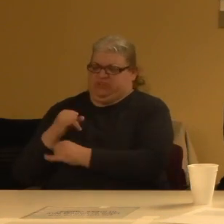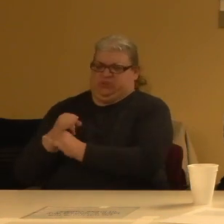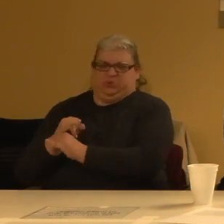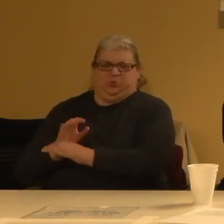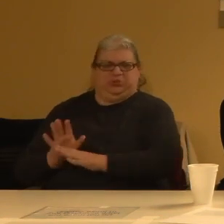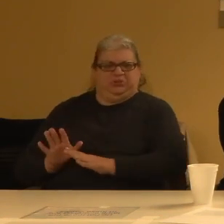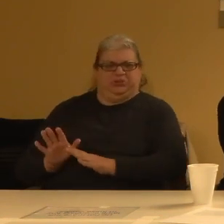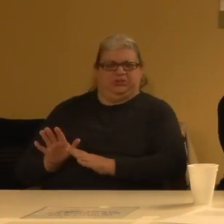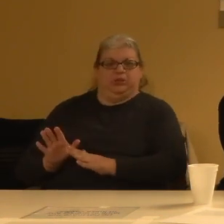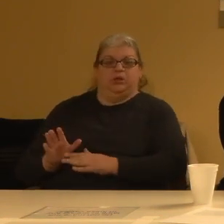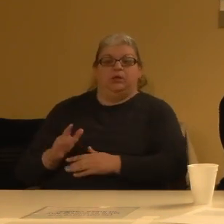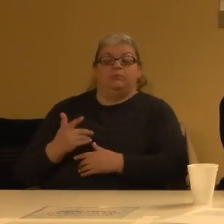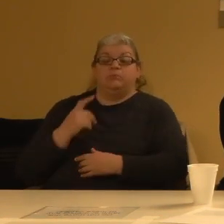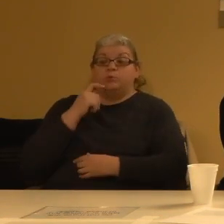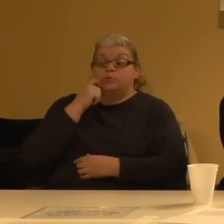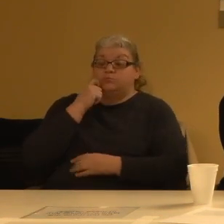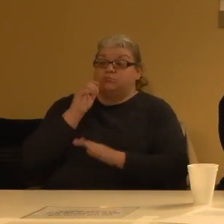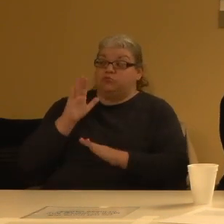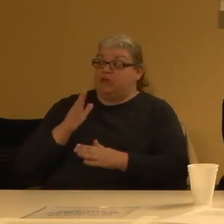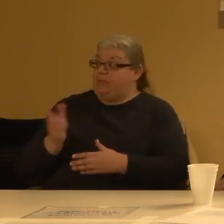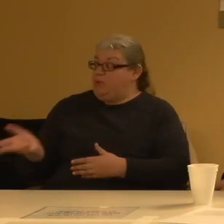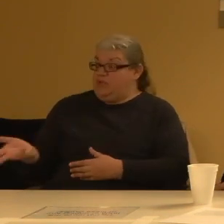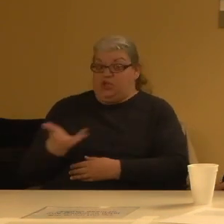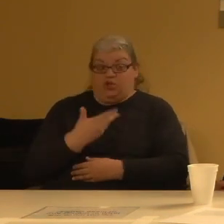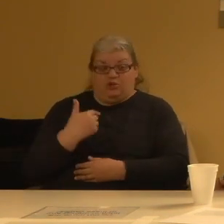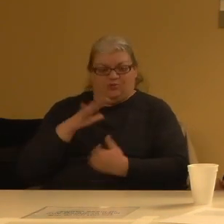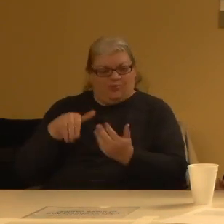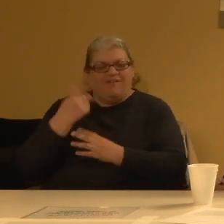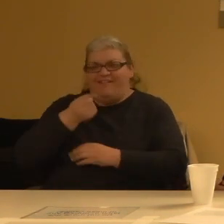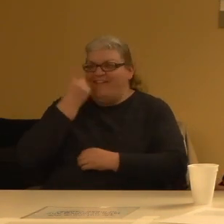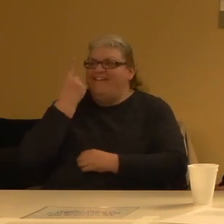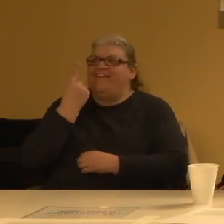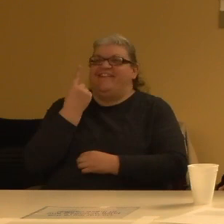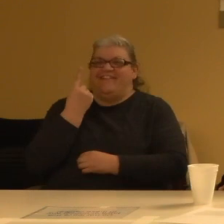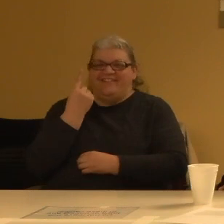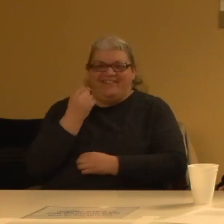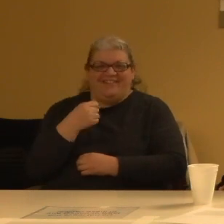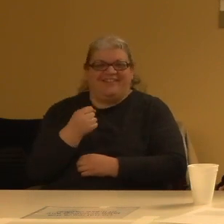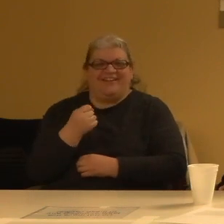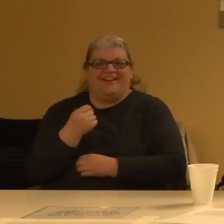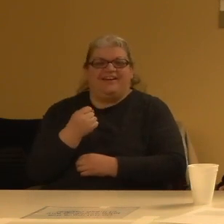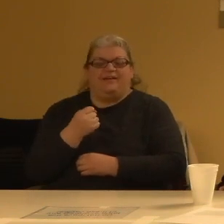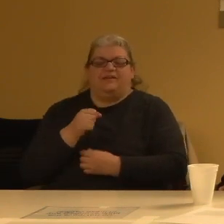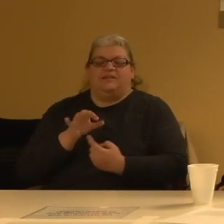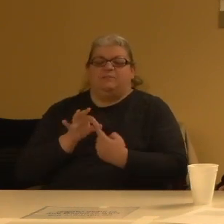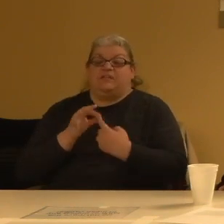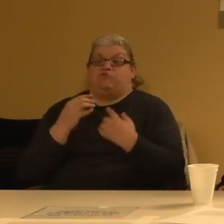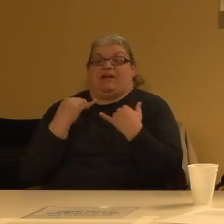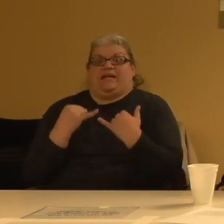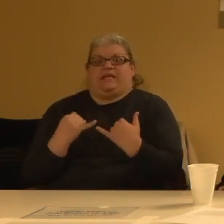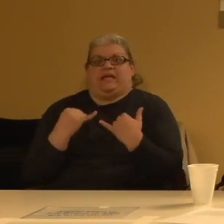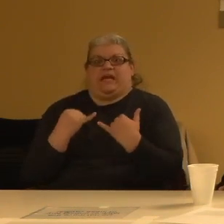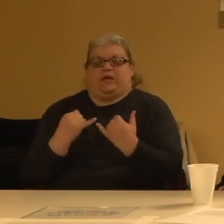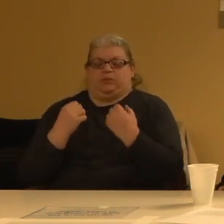is we all dig it, but especially right now with so many reckonings,